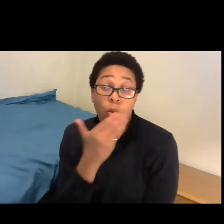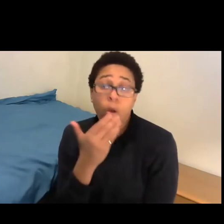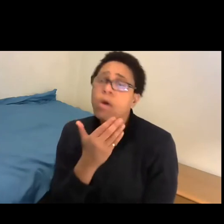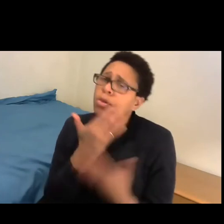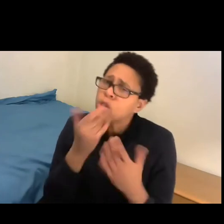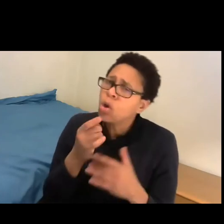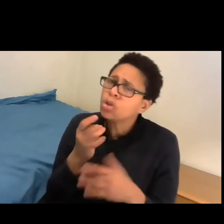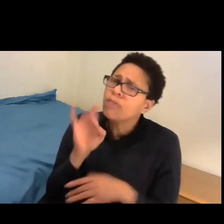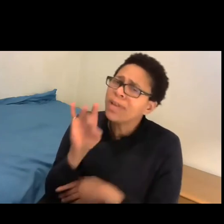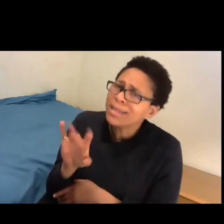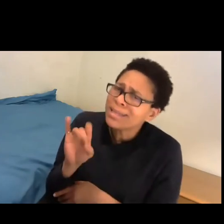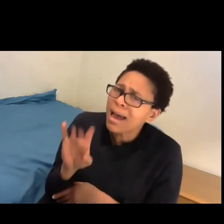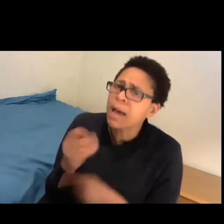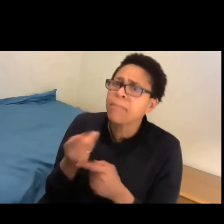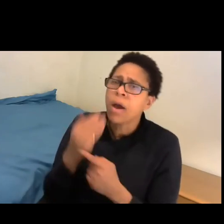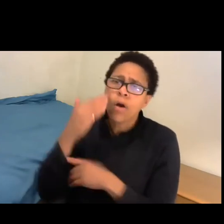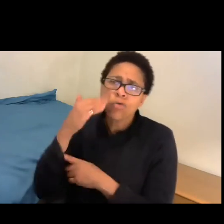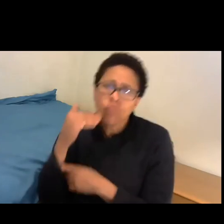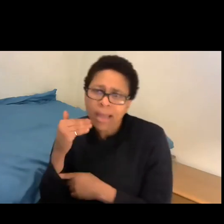of that kind of politics, class politics, happening in the play